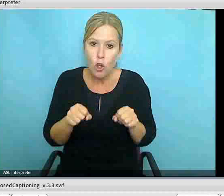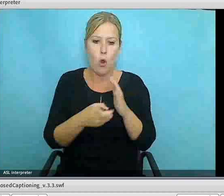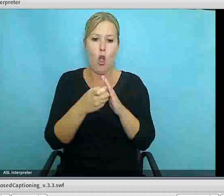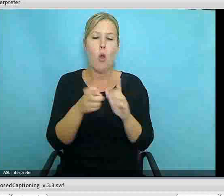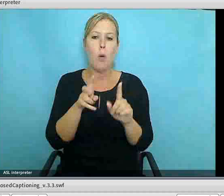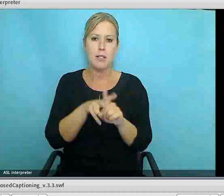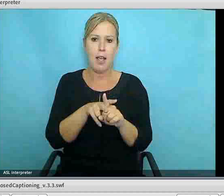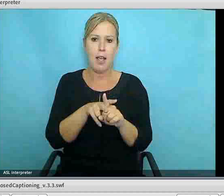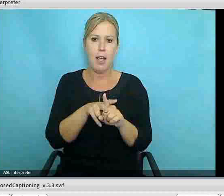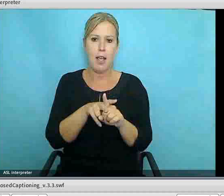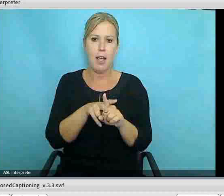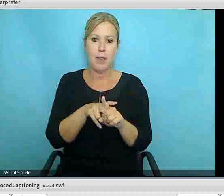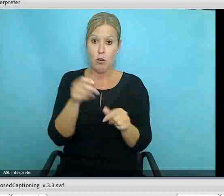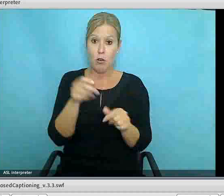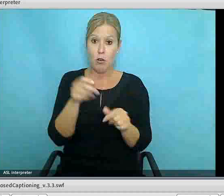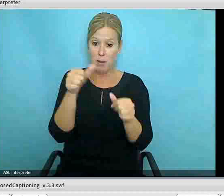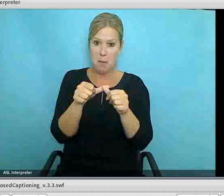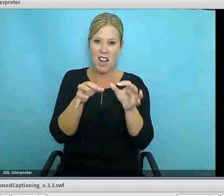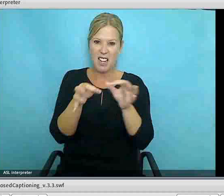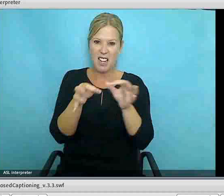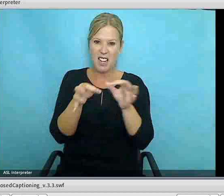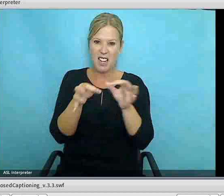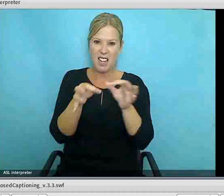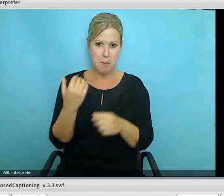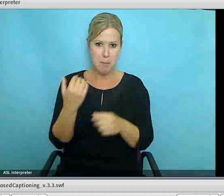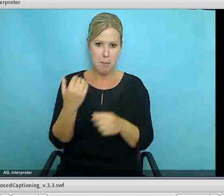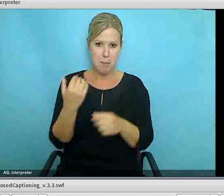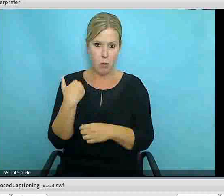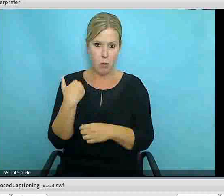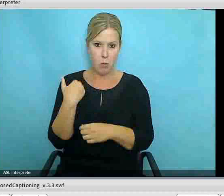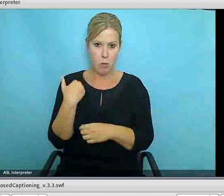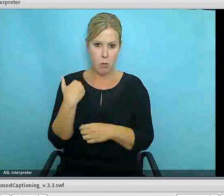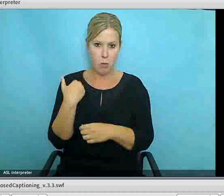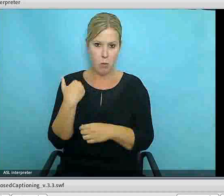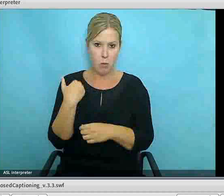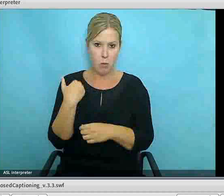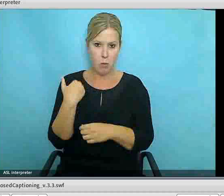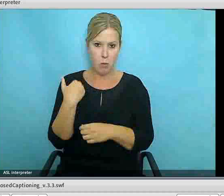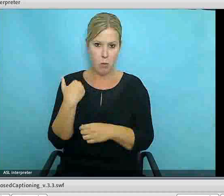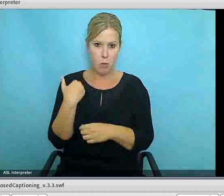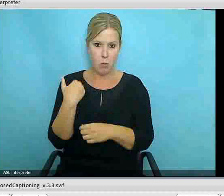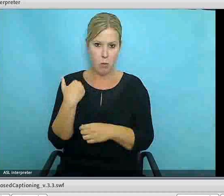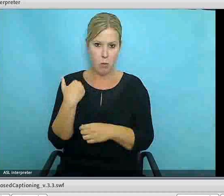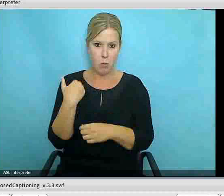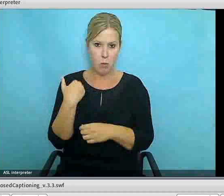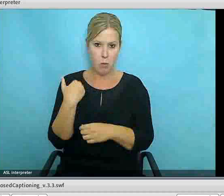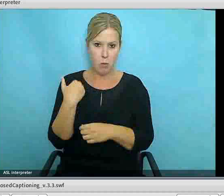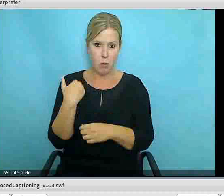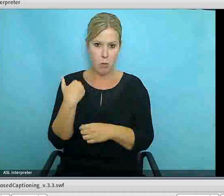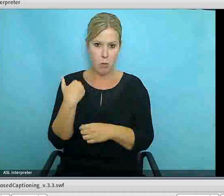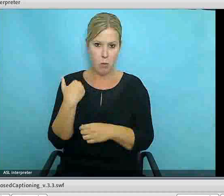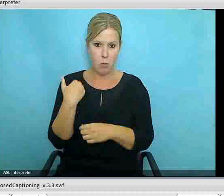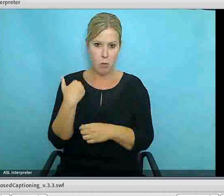have the opportunity to opt out or to let us know they prefer a different plan.